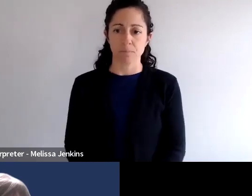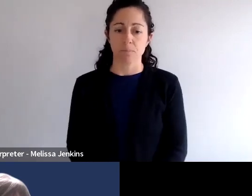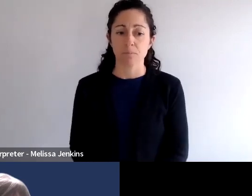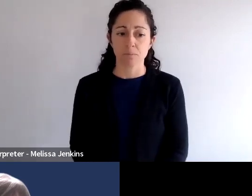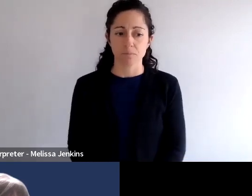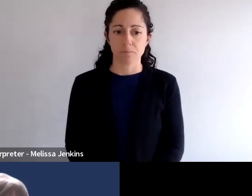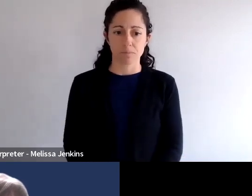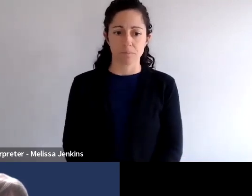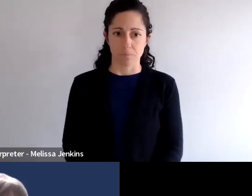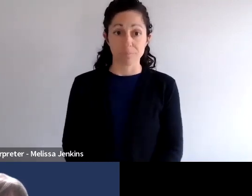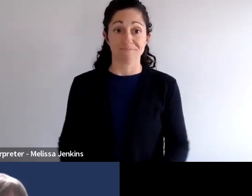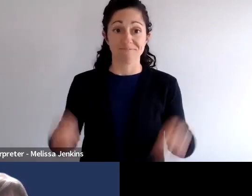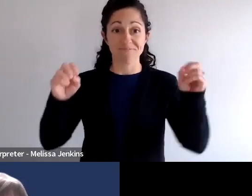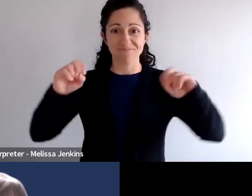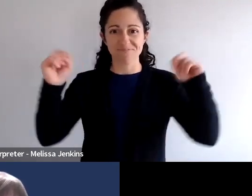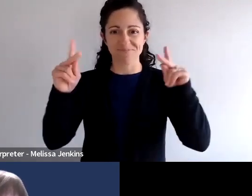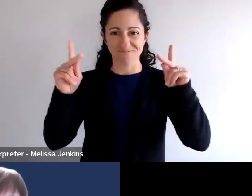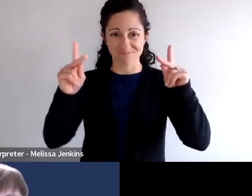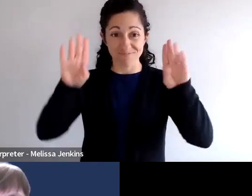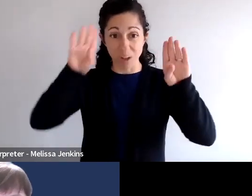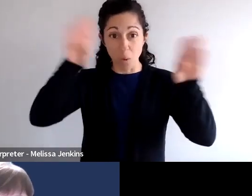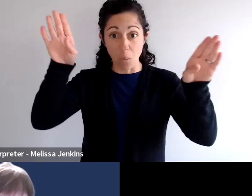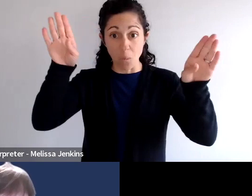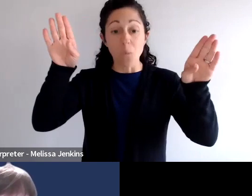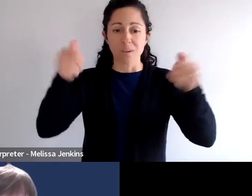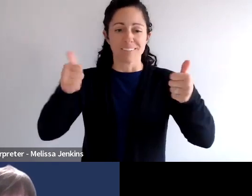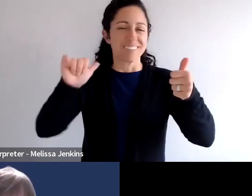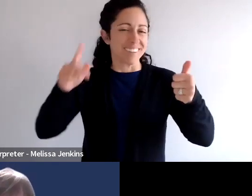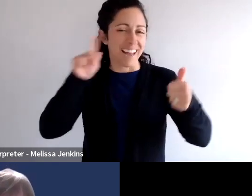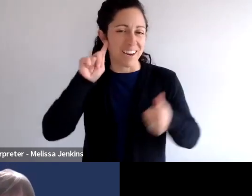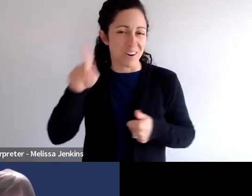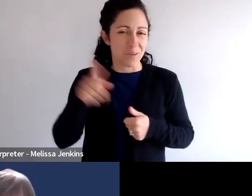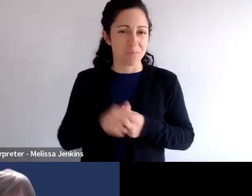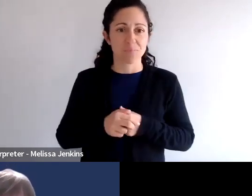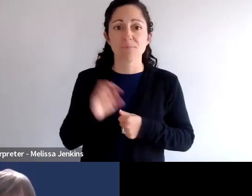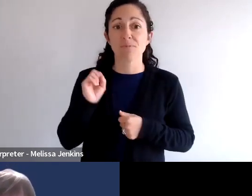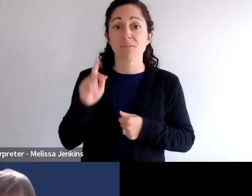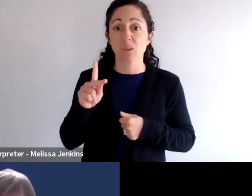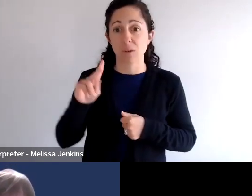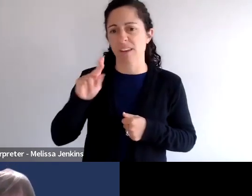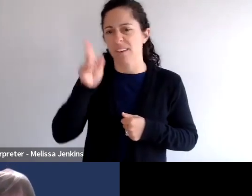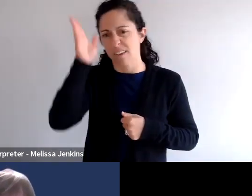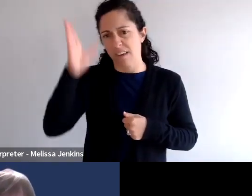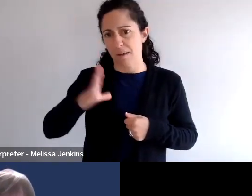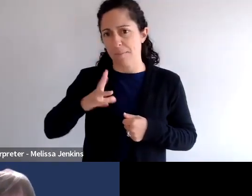Okay. There we go. Hello? Yes, we can hear you. Okay, thank you. I had to make sure I unmuted correctly.